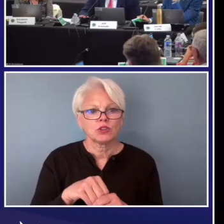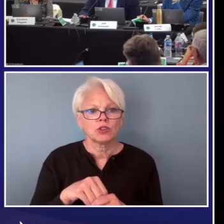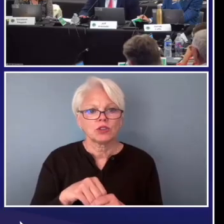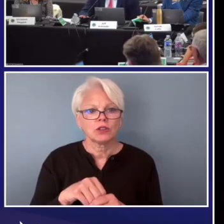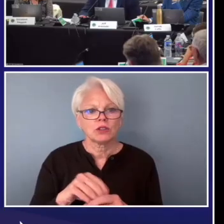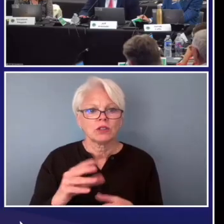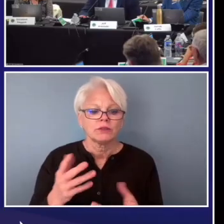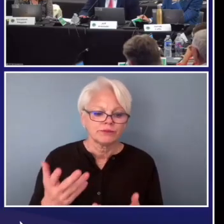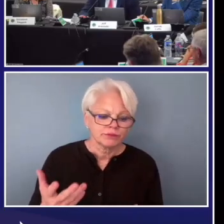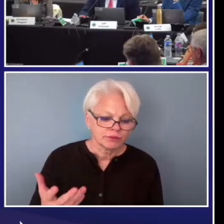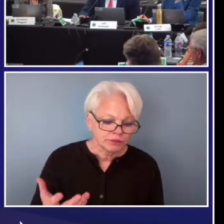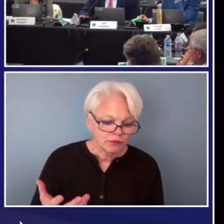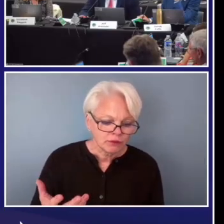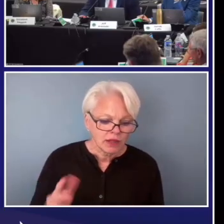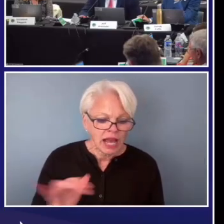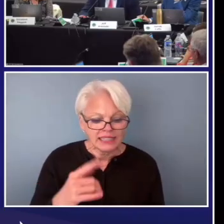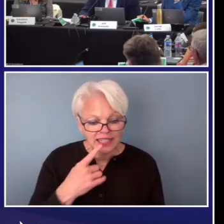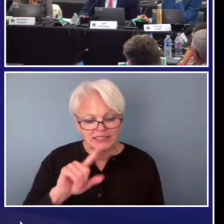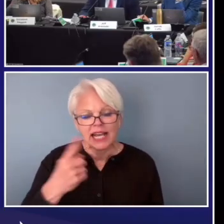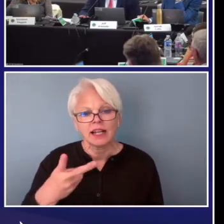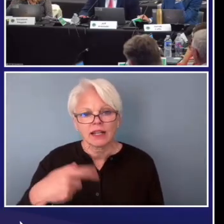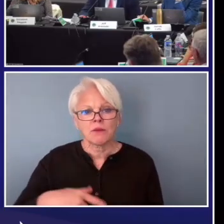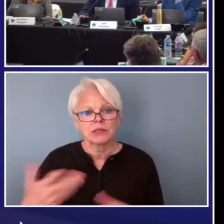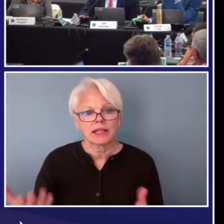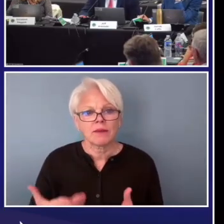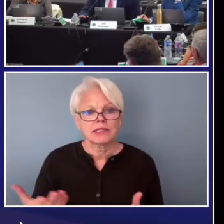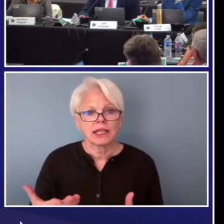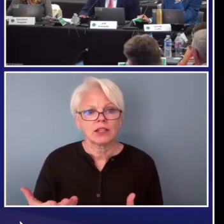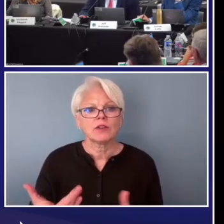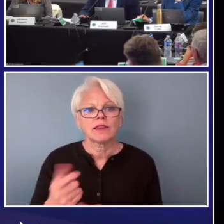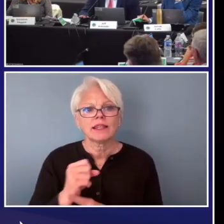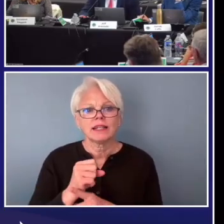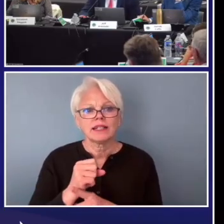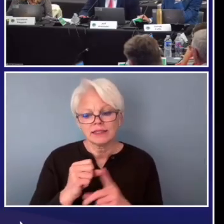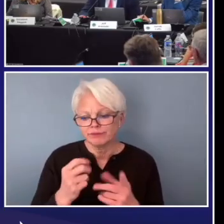again, as I've said a couple times here. the situations where if they were,